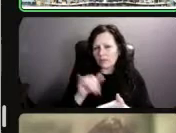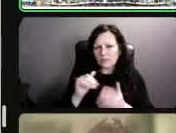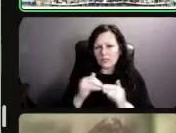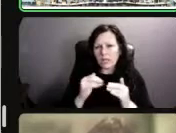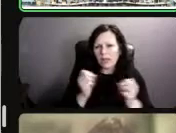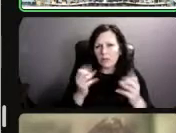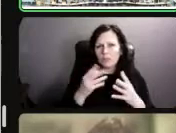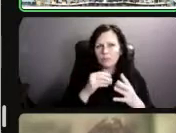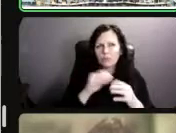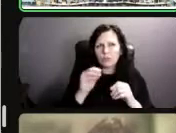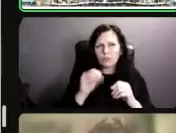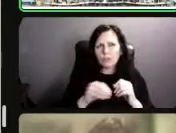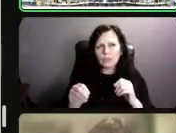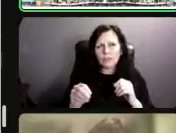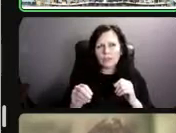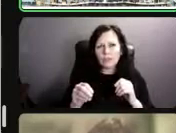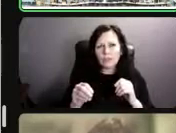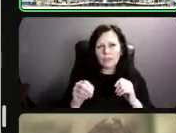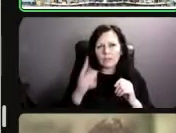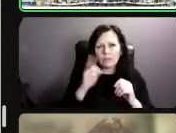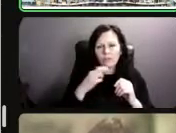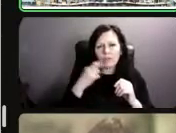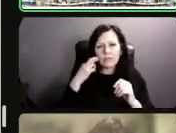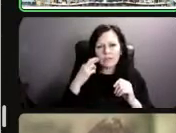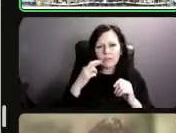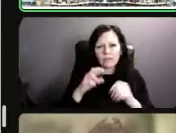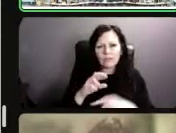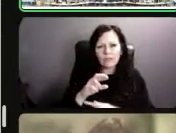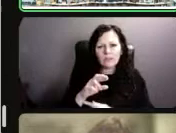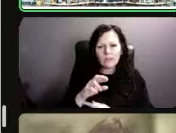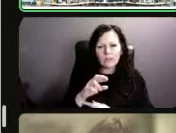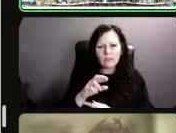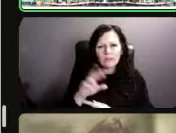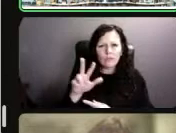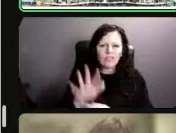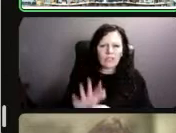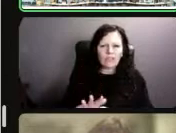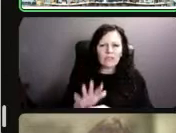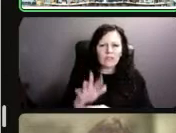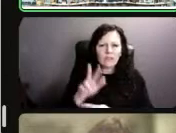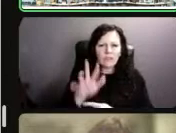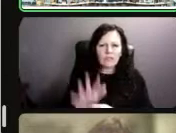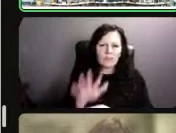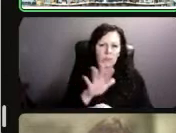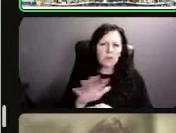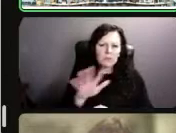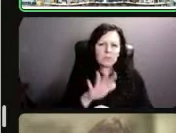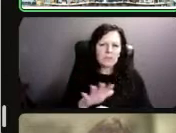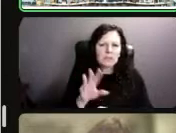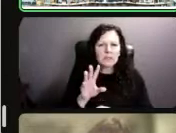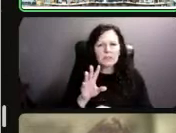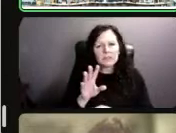YOU SAY IF THIRTY NINE THOUSAND